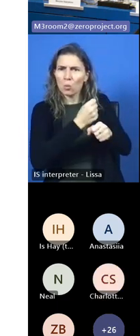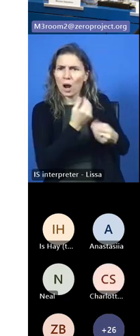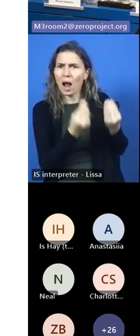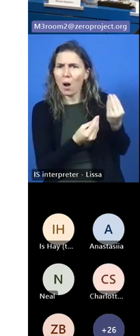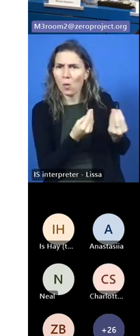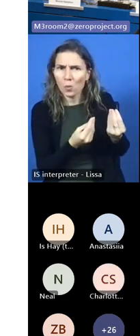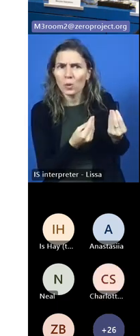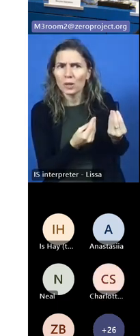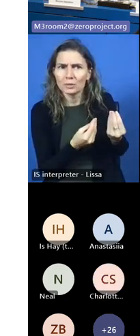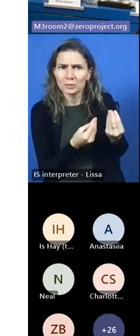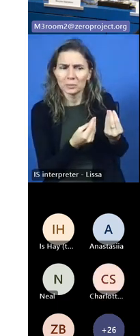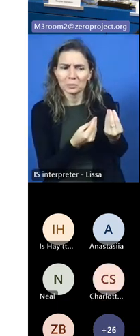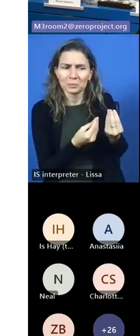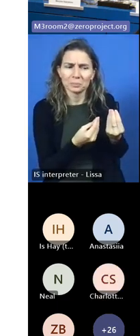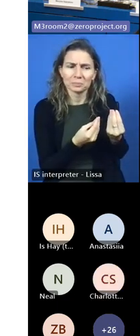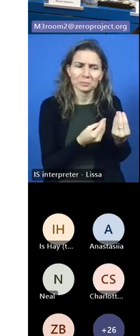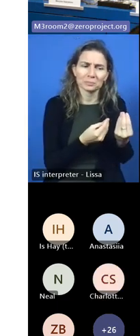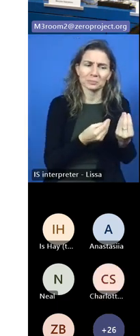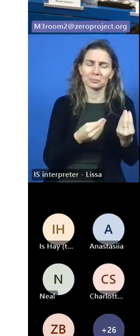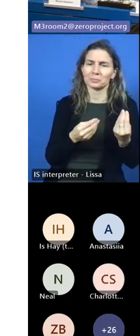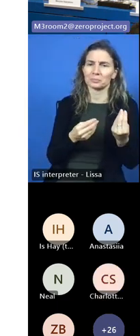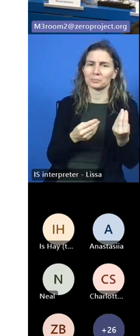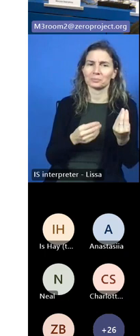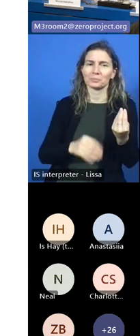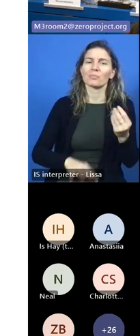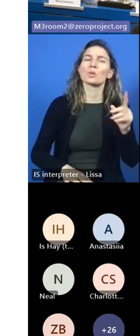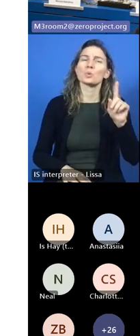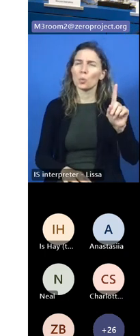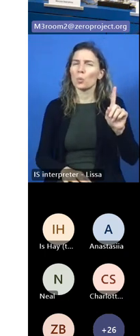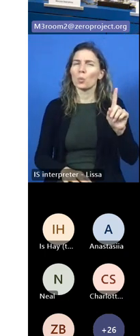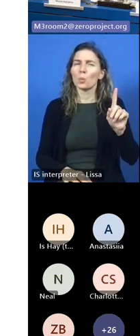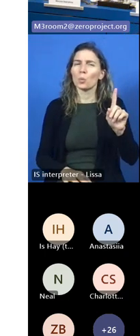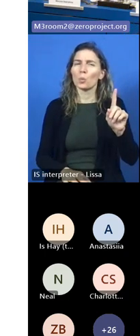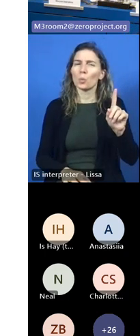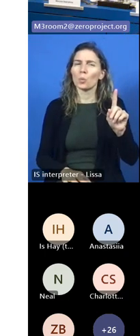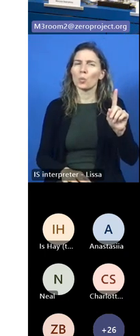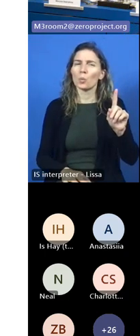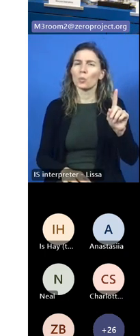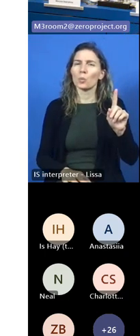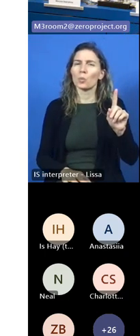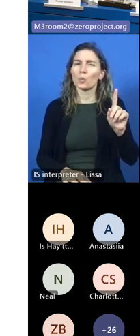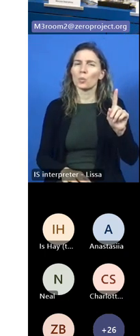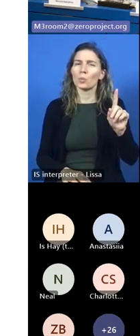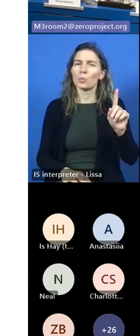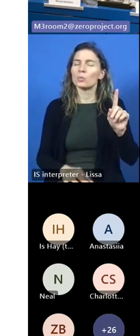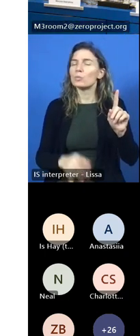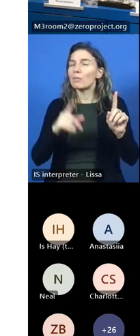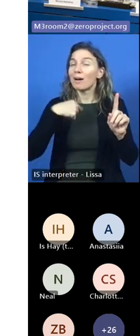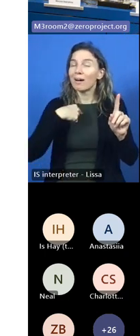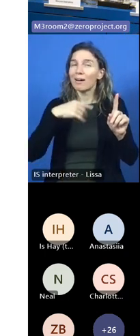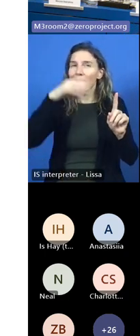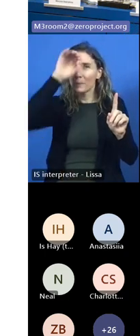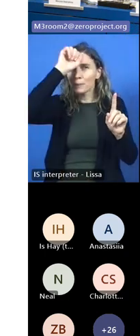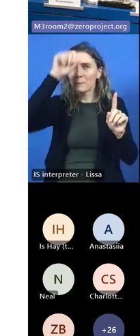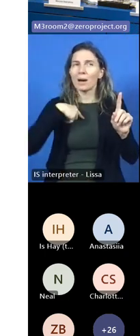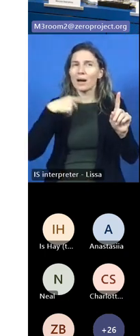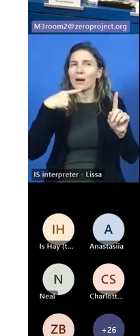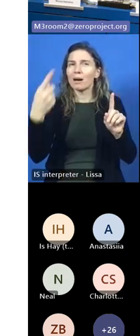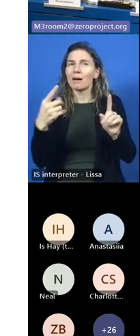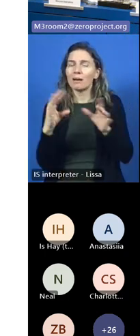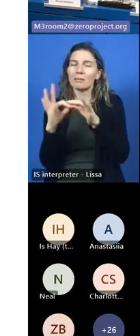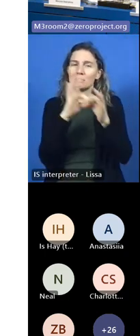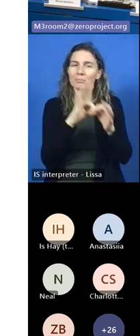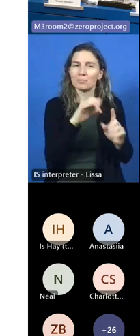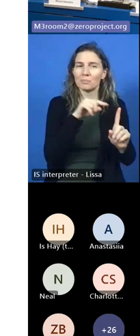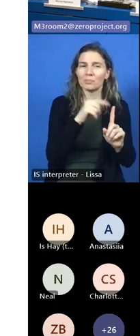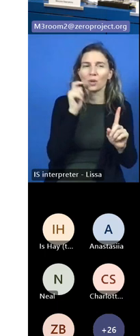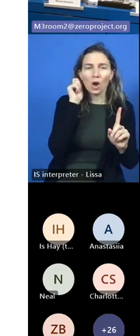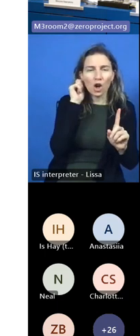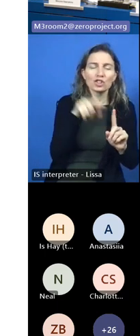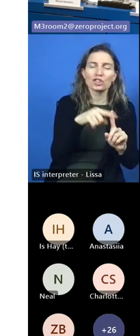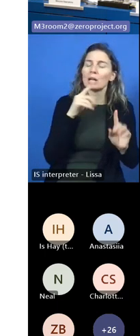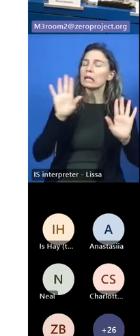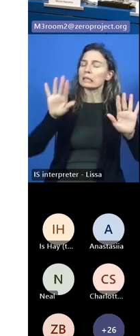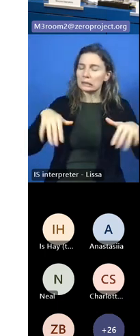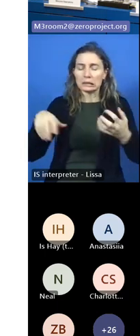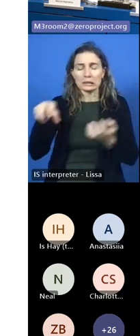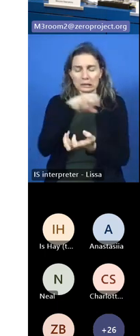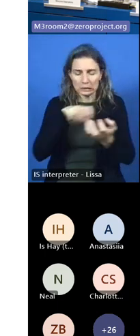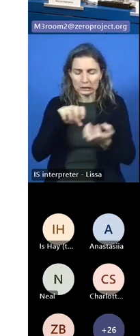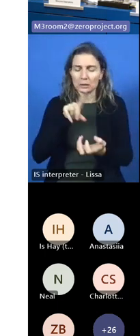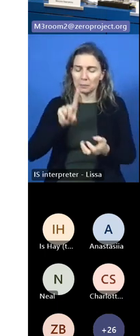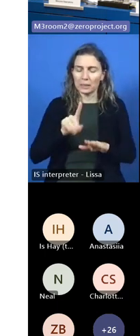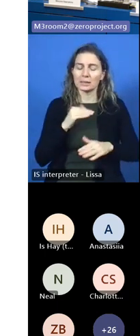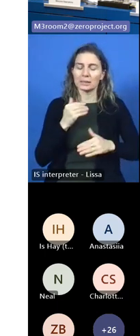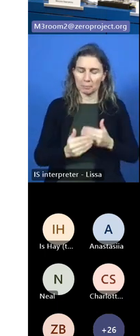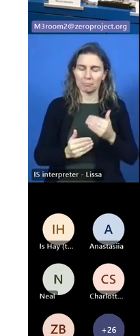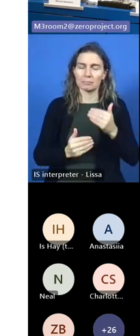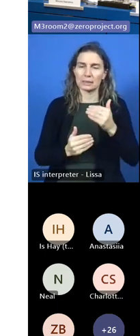do remember. In our circle we give people hope, step-by-step and bit by bit. The great protection